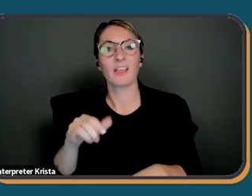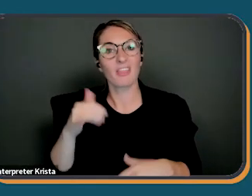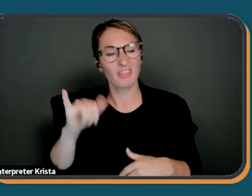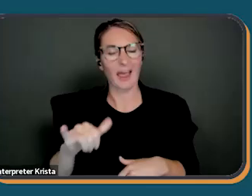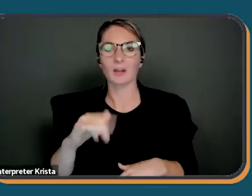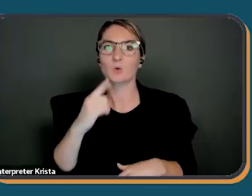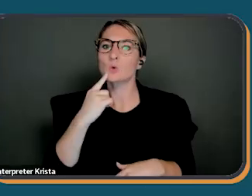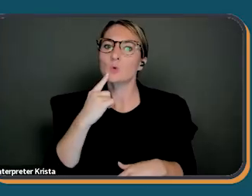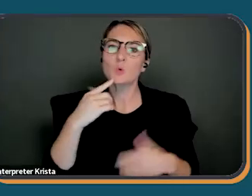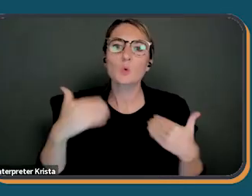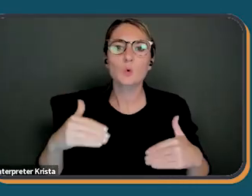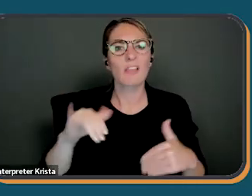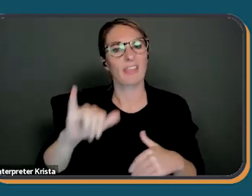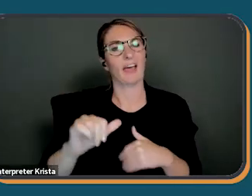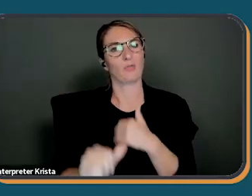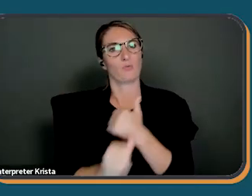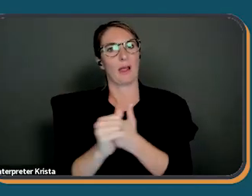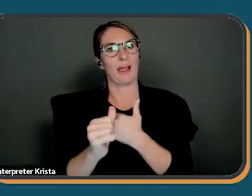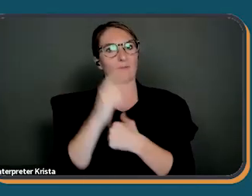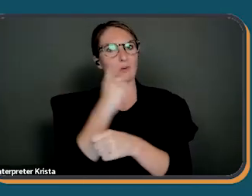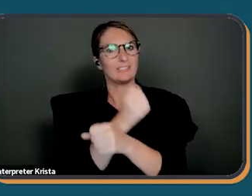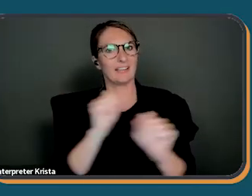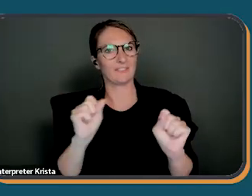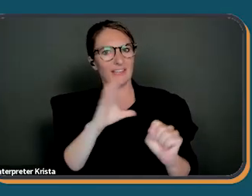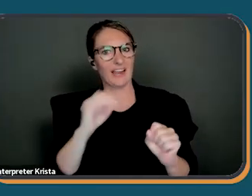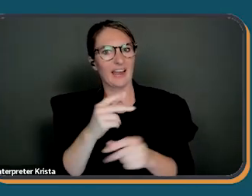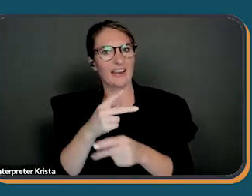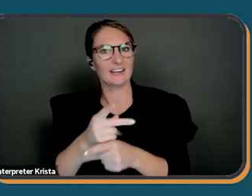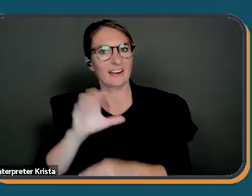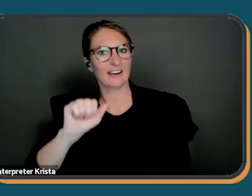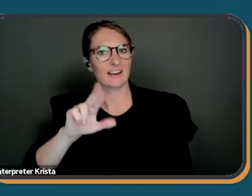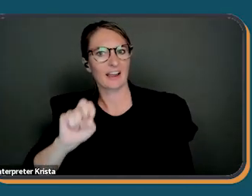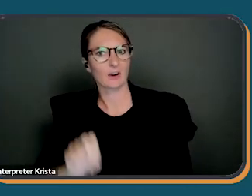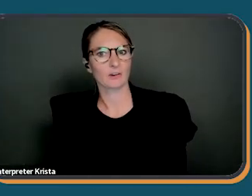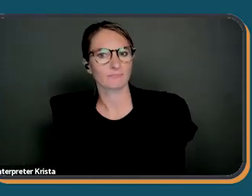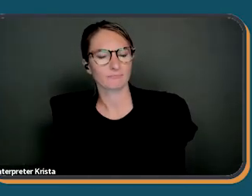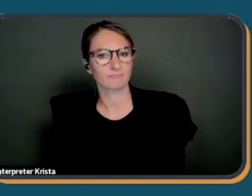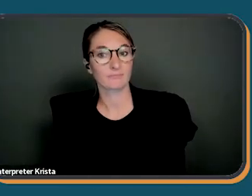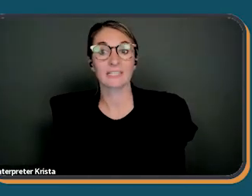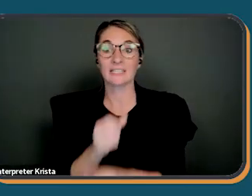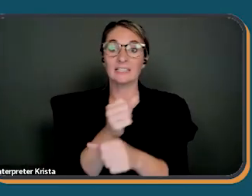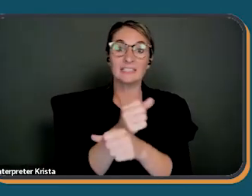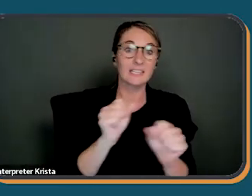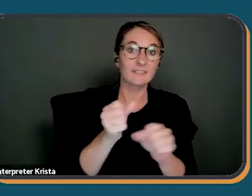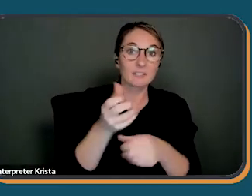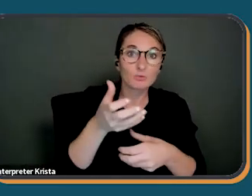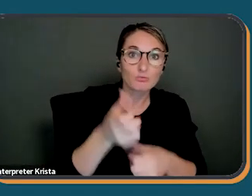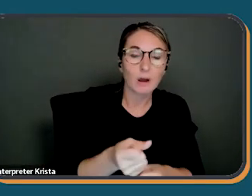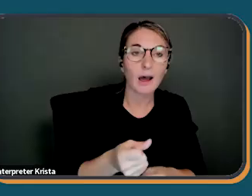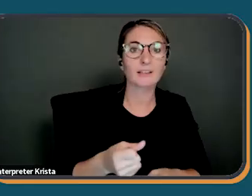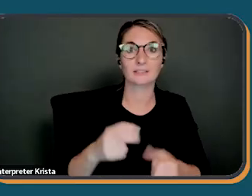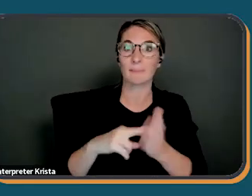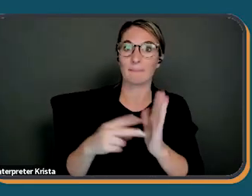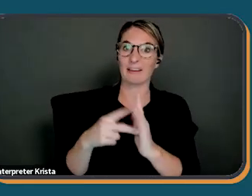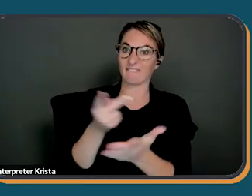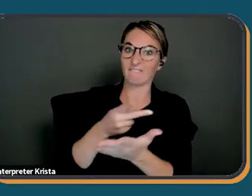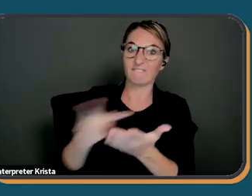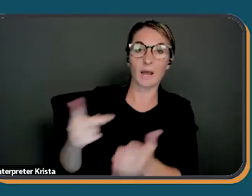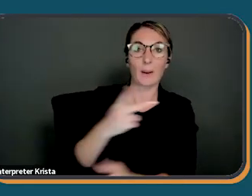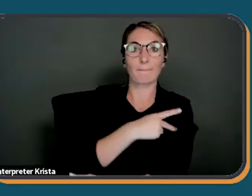Patient distrust isn't just from ignorance or failing in the patient. Patients have had very